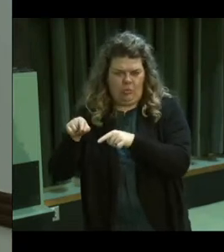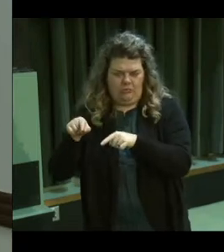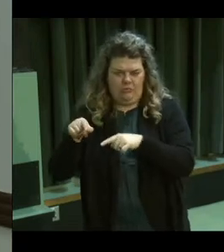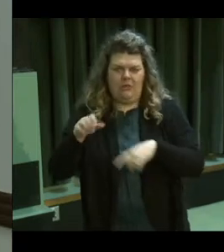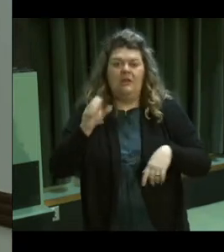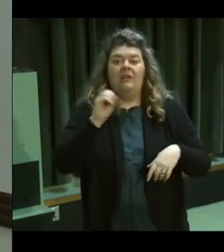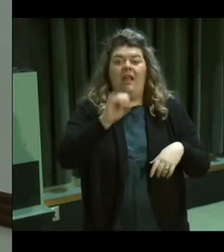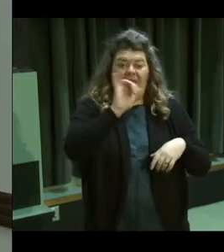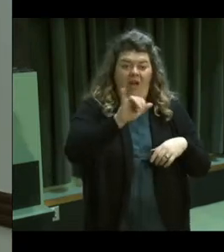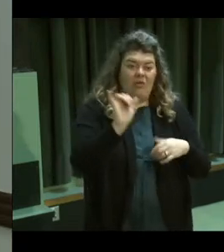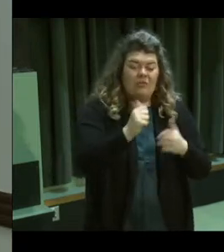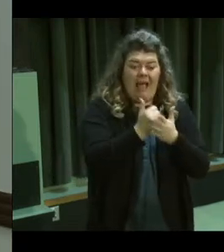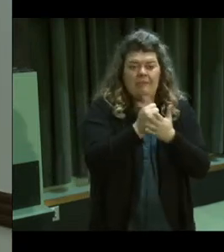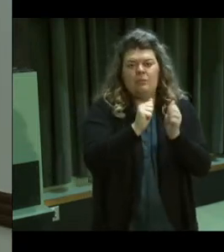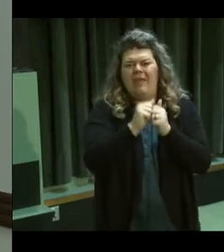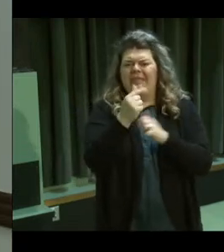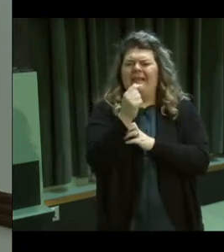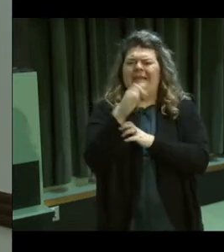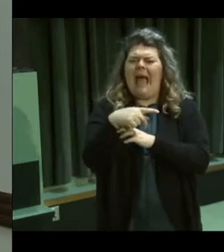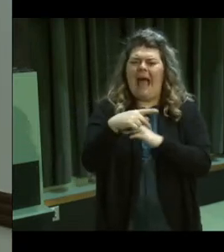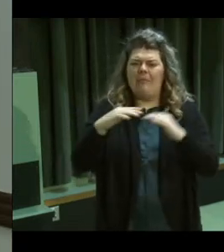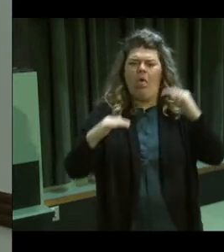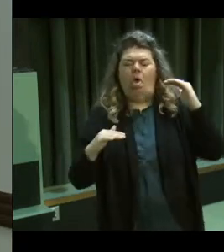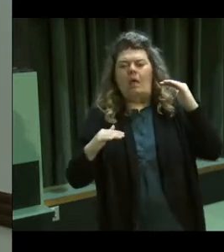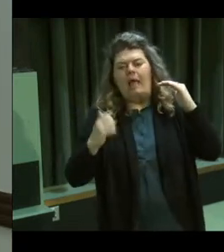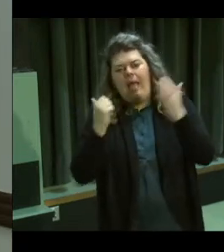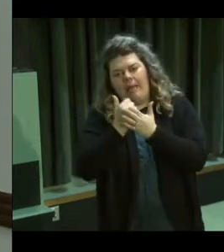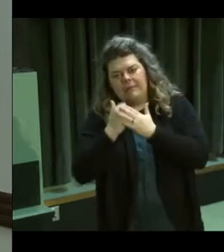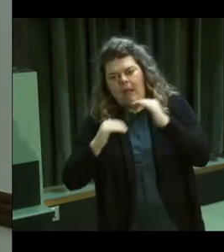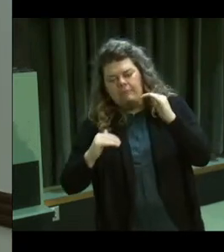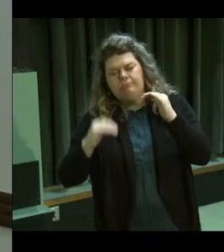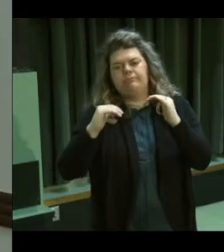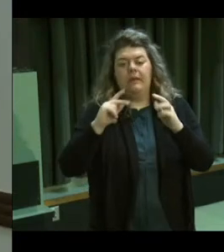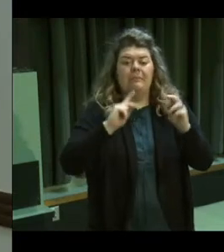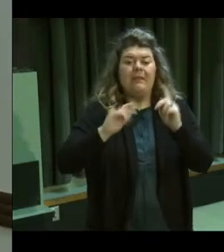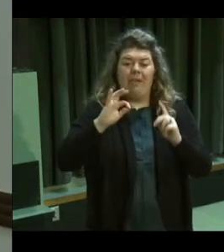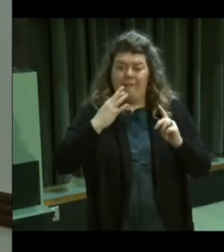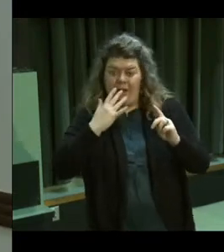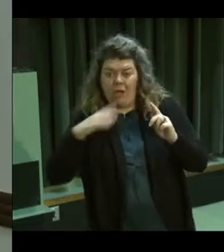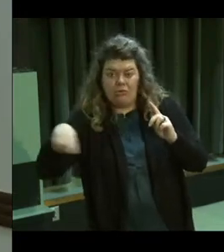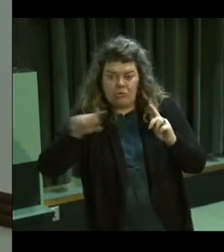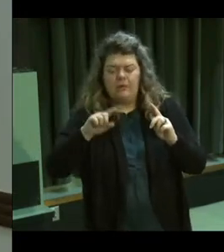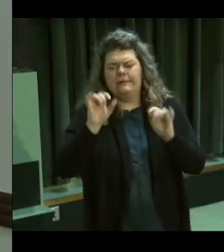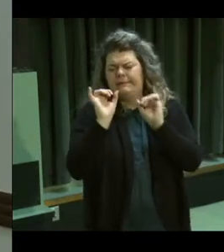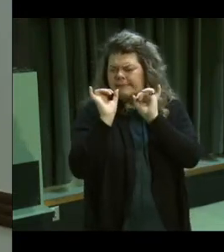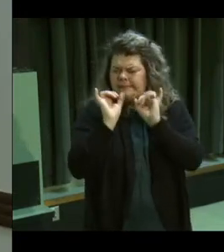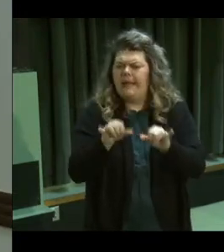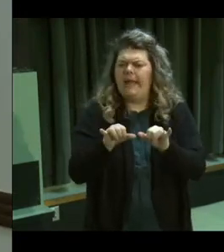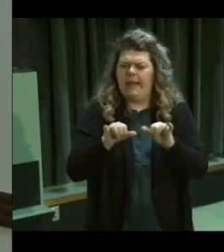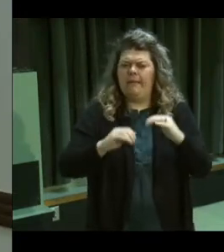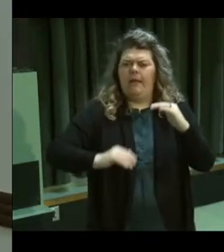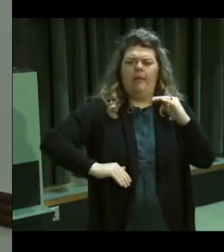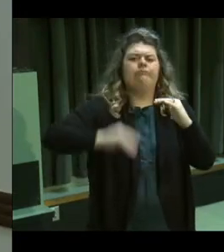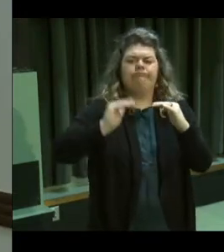union membership helps narrow the wealth gap, ensuring that